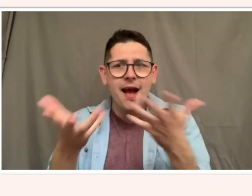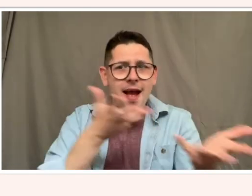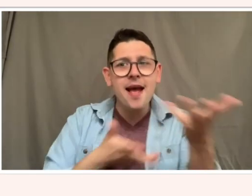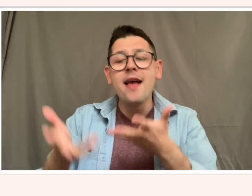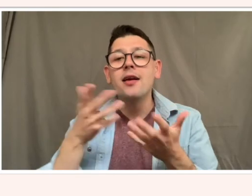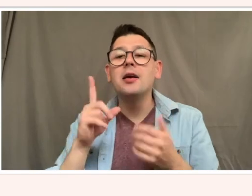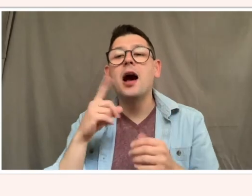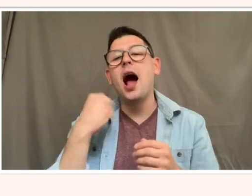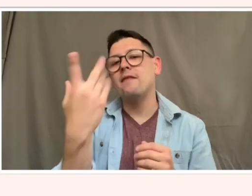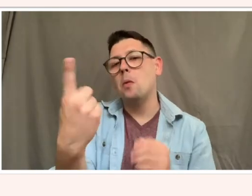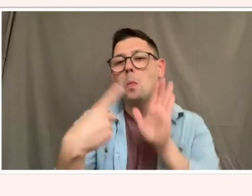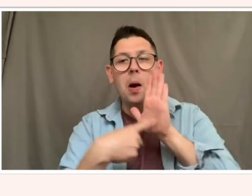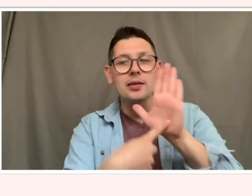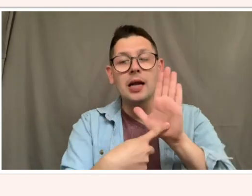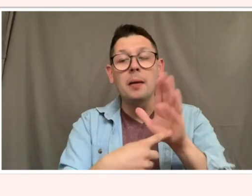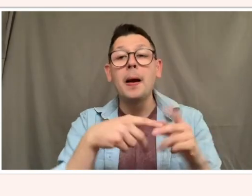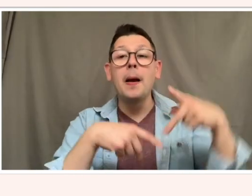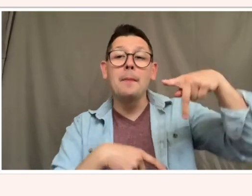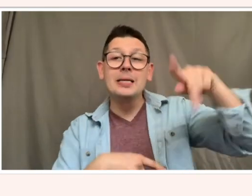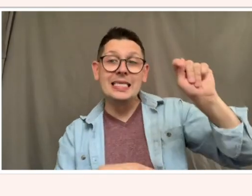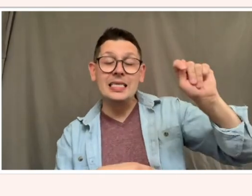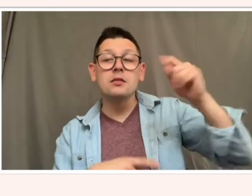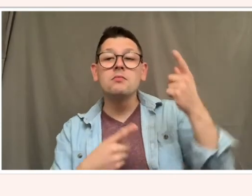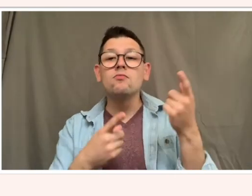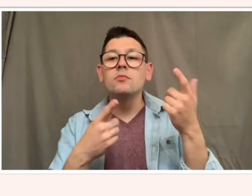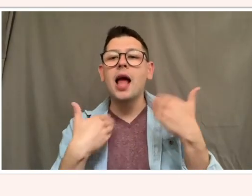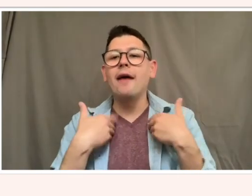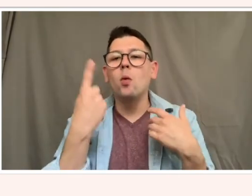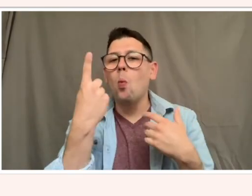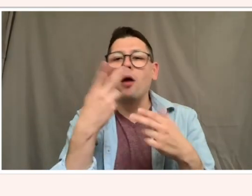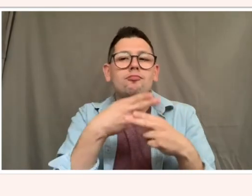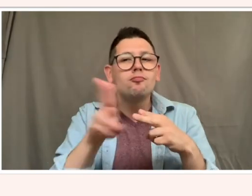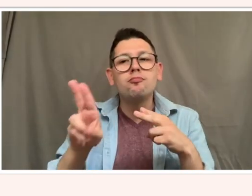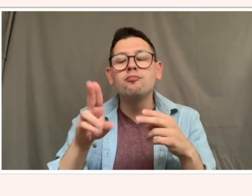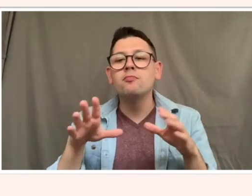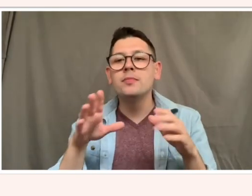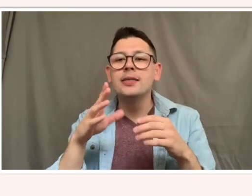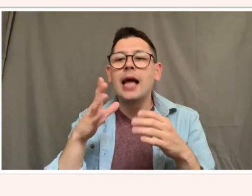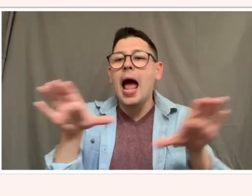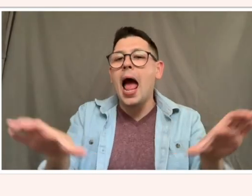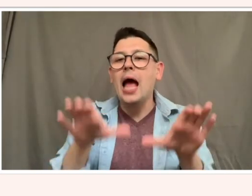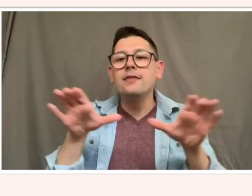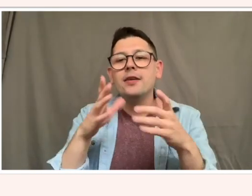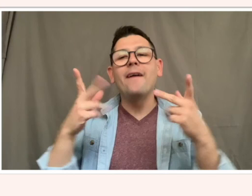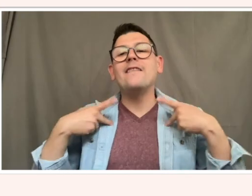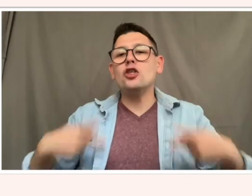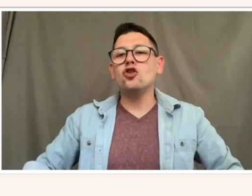the box, come up with creative ways to engage all of us in one activity with the student.